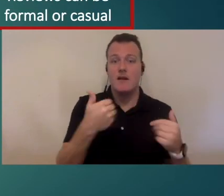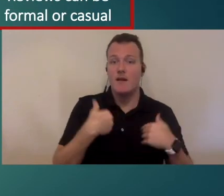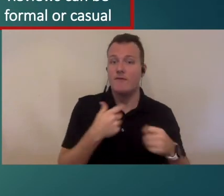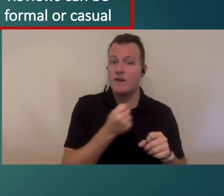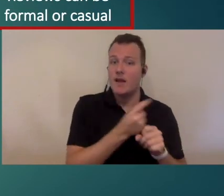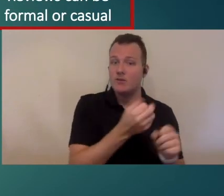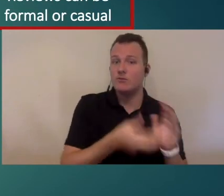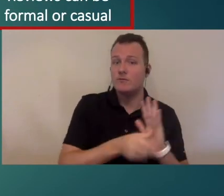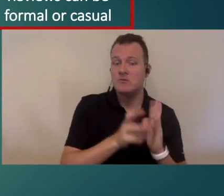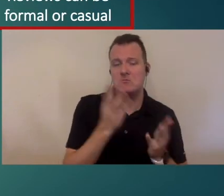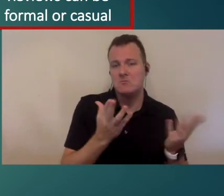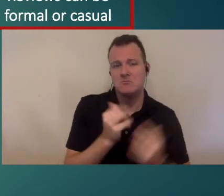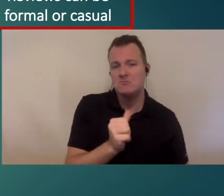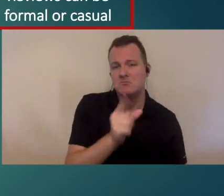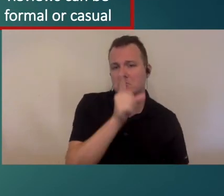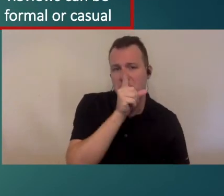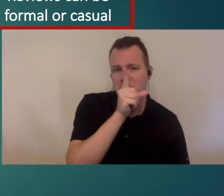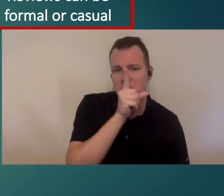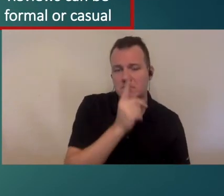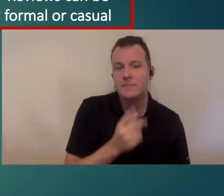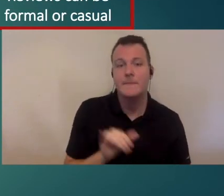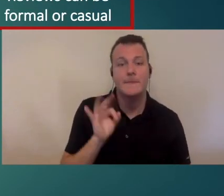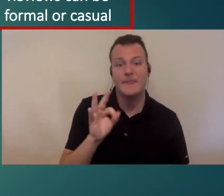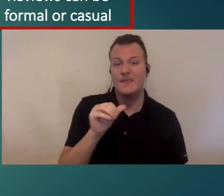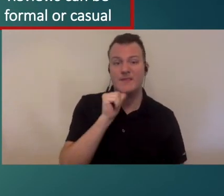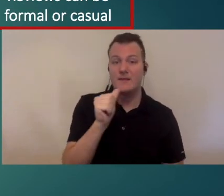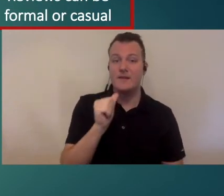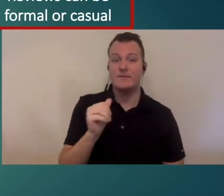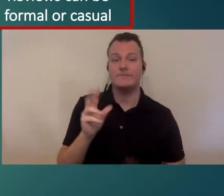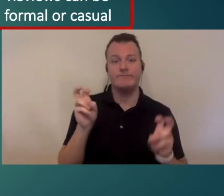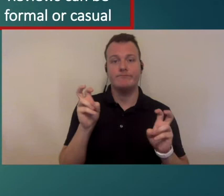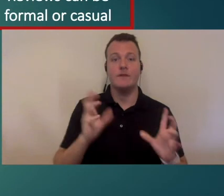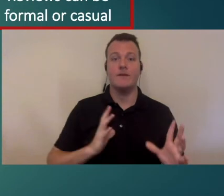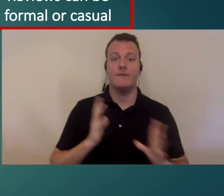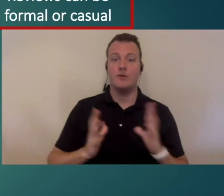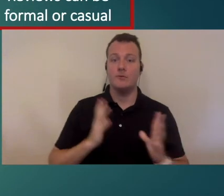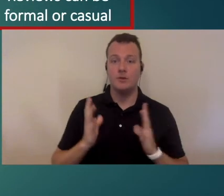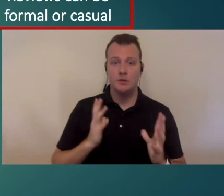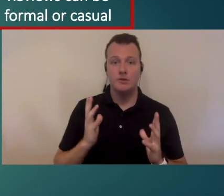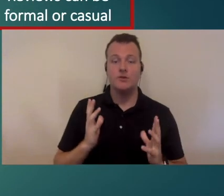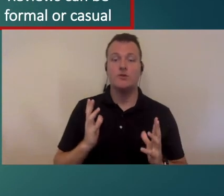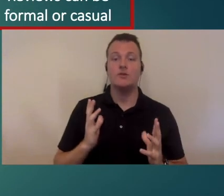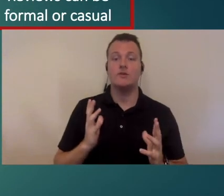reviews. So if that's not a formal event in whatever practice